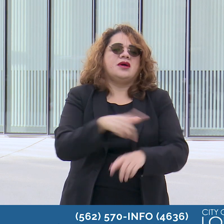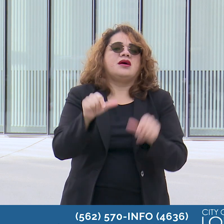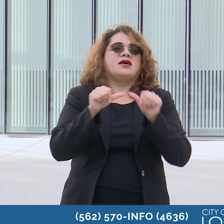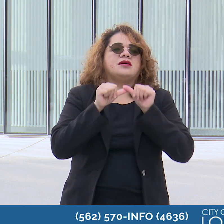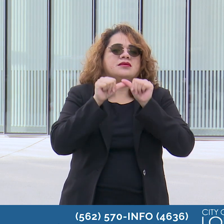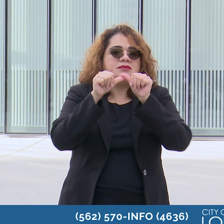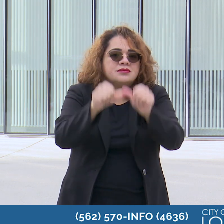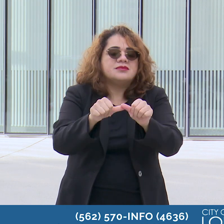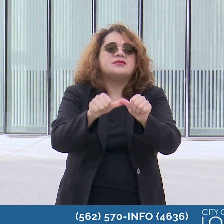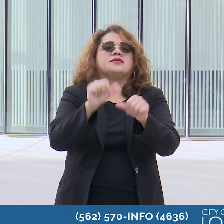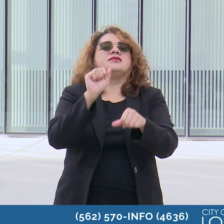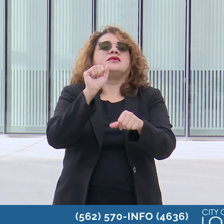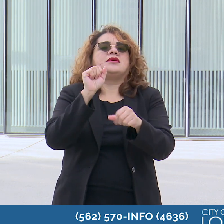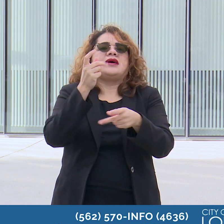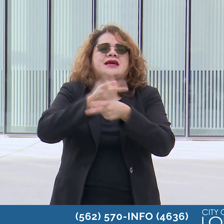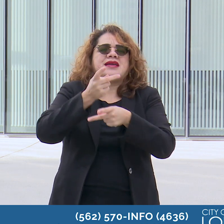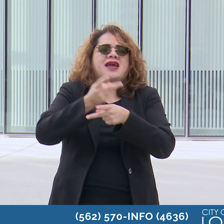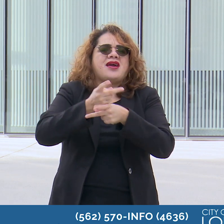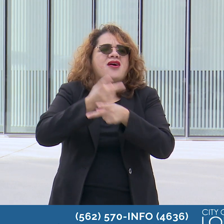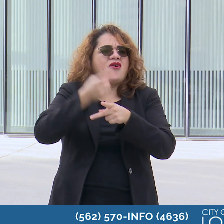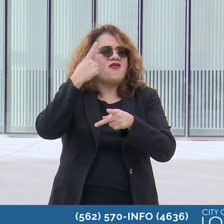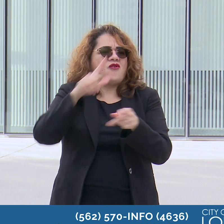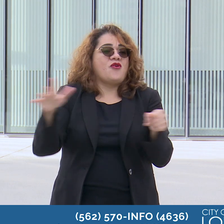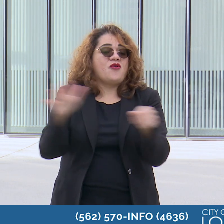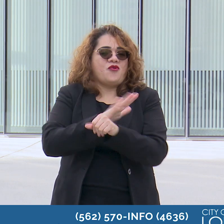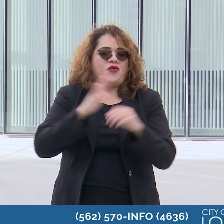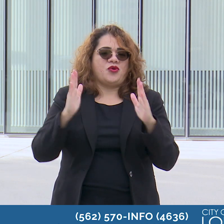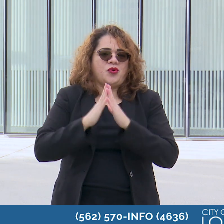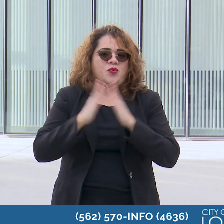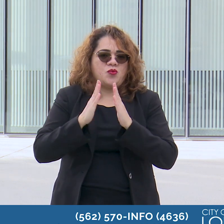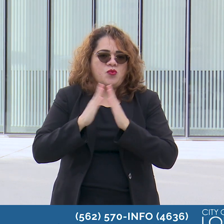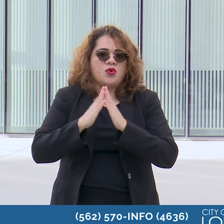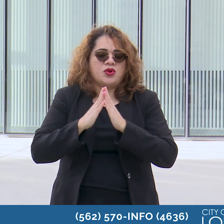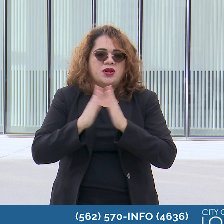for the entire community.